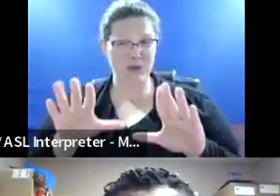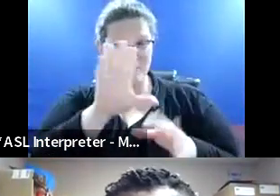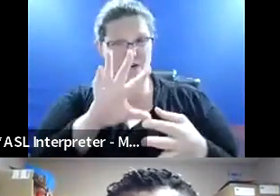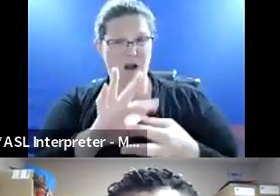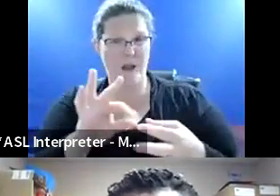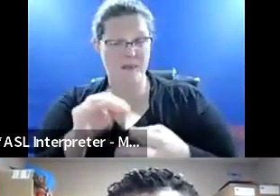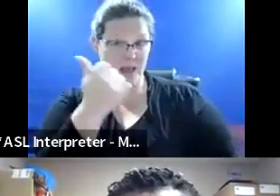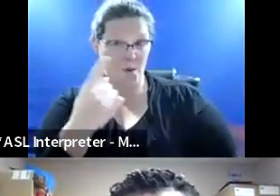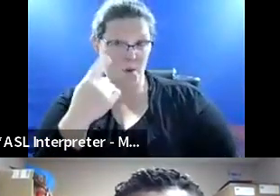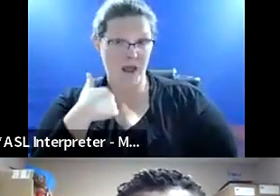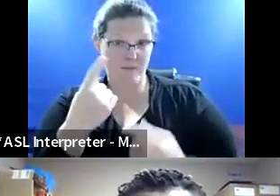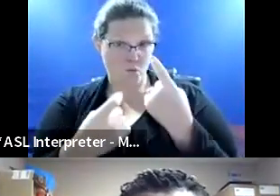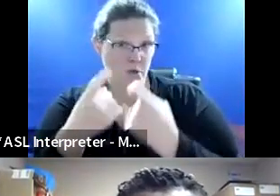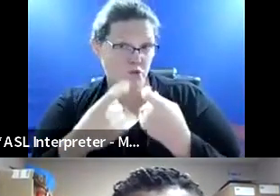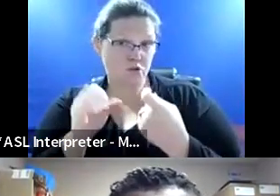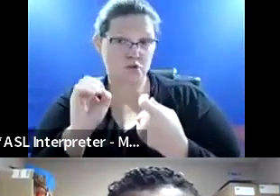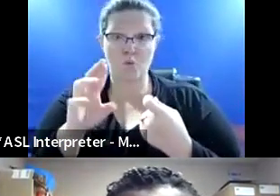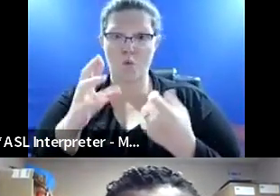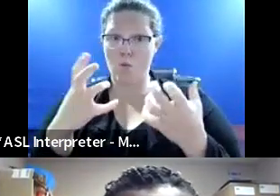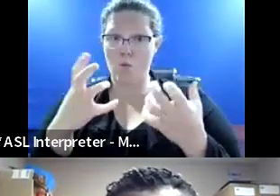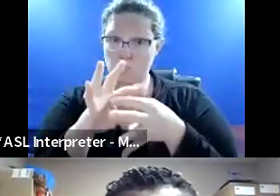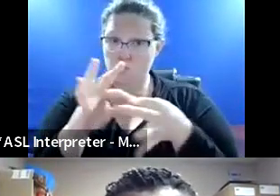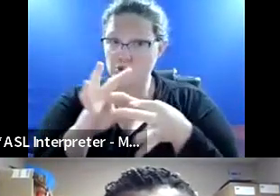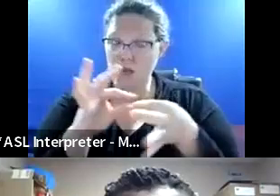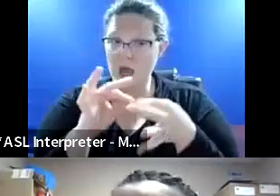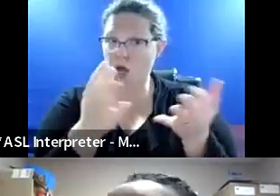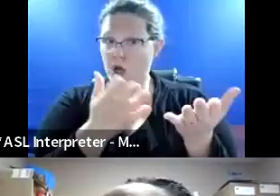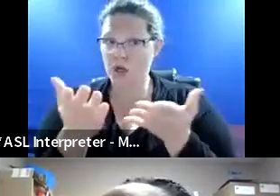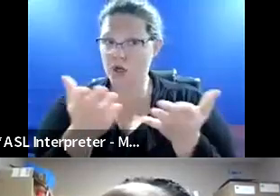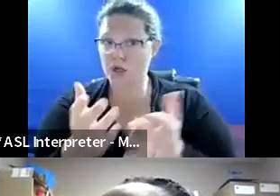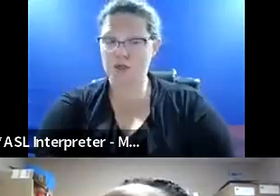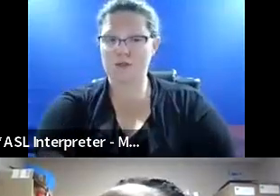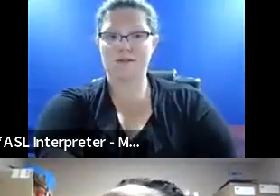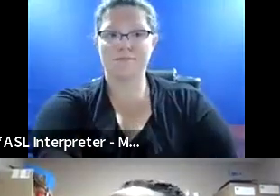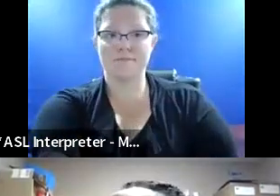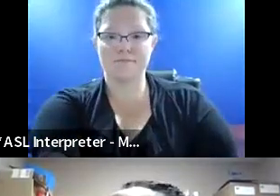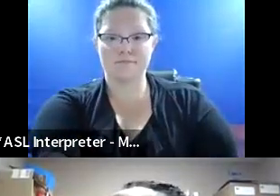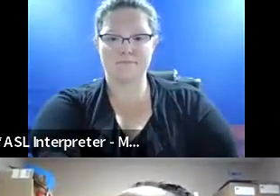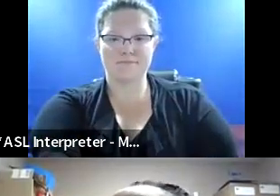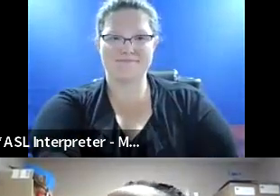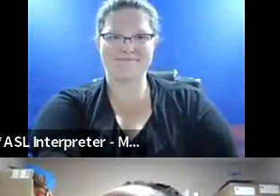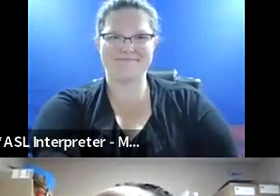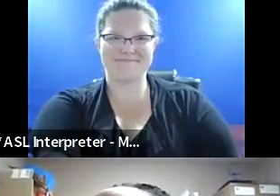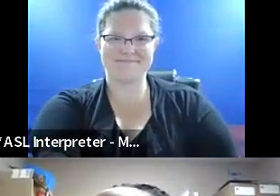THANKS, ERIC. WOW, THAT'S REALLY GREAT TO HEAR.